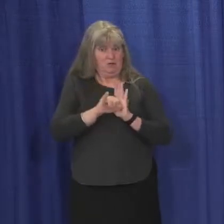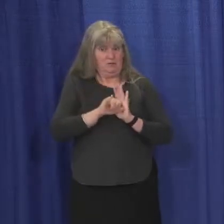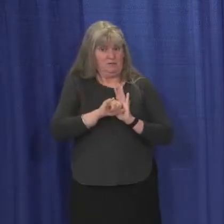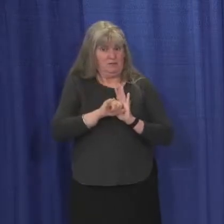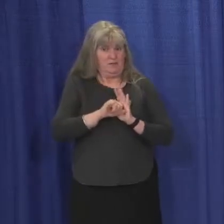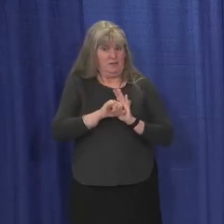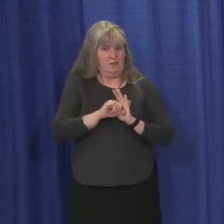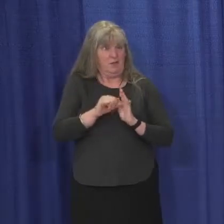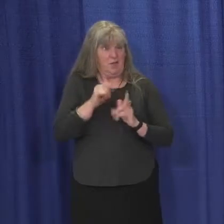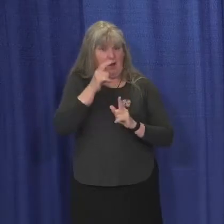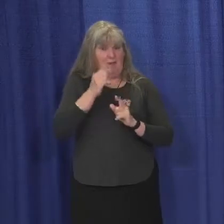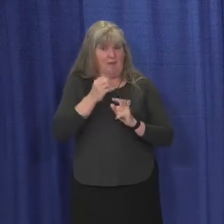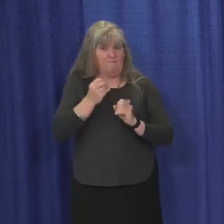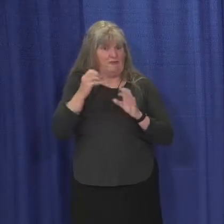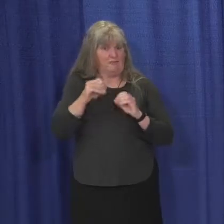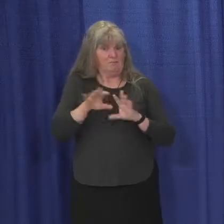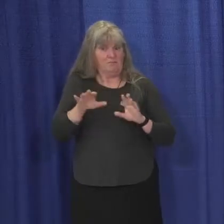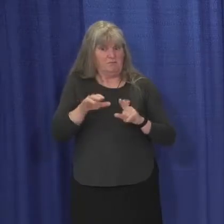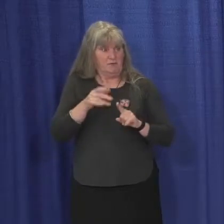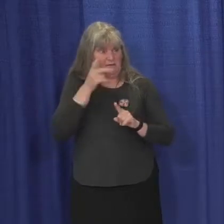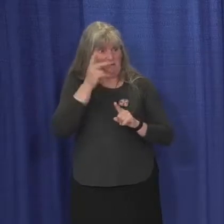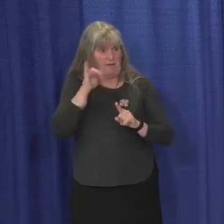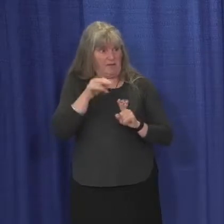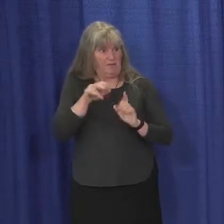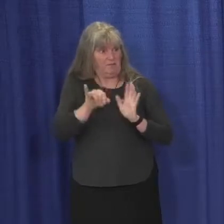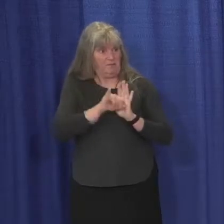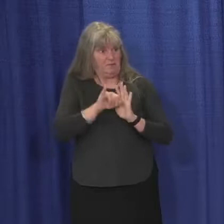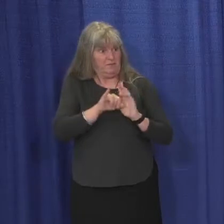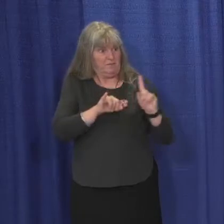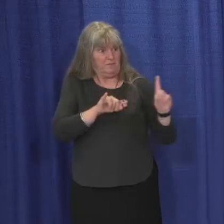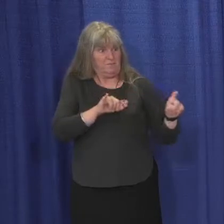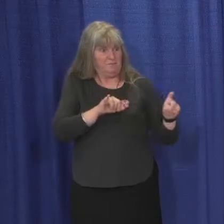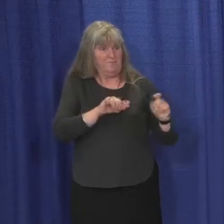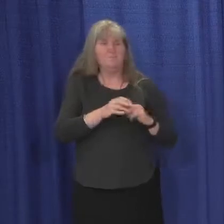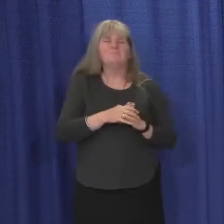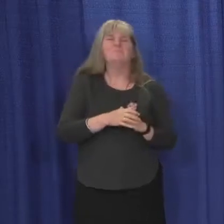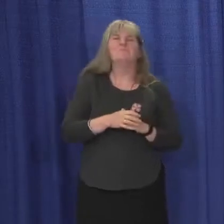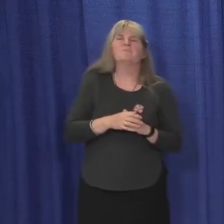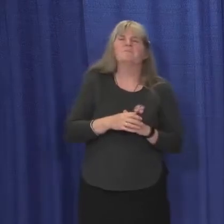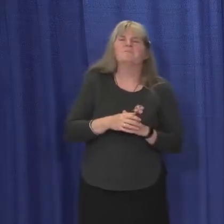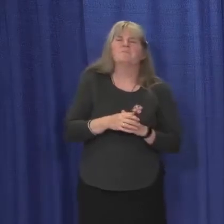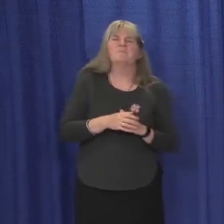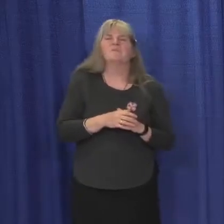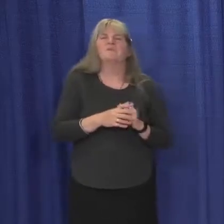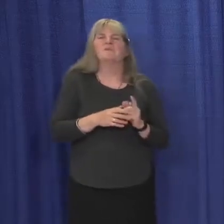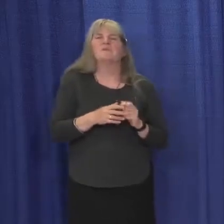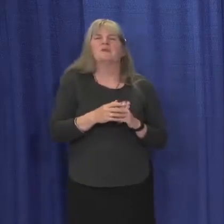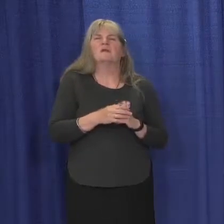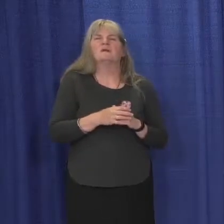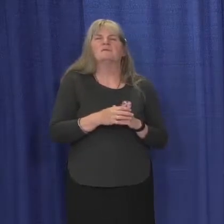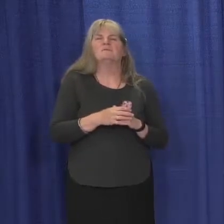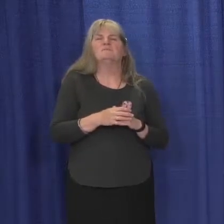It seems to not be responding to vaccinations and is highly transmissible.